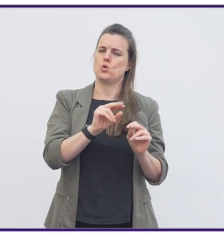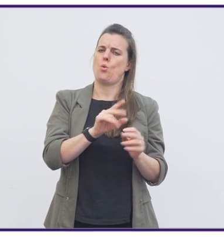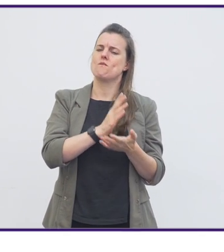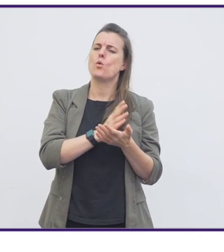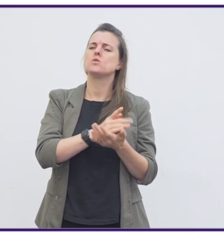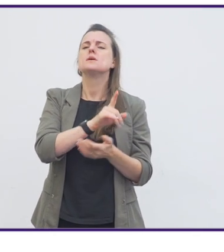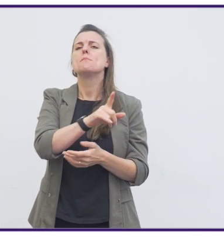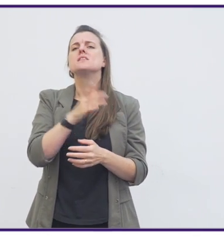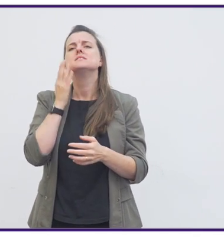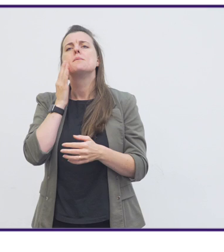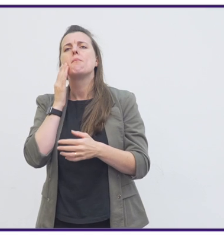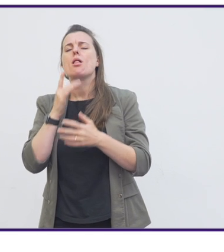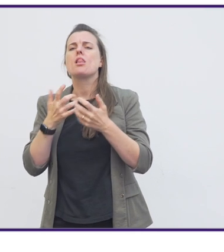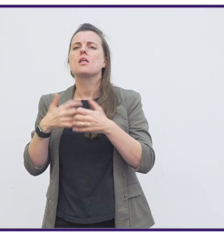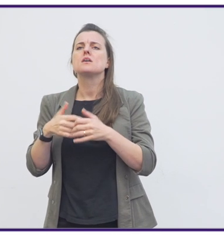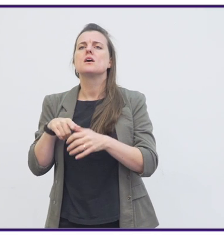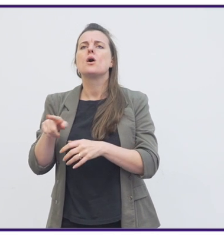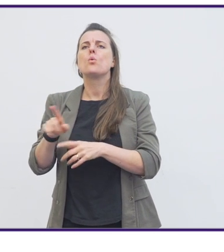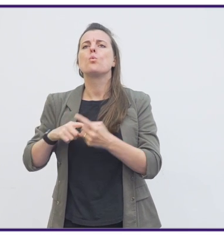Even the simplest fixes seemed like magic to them.